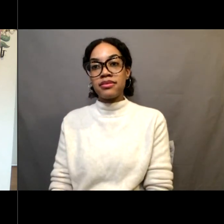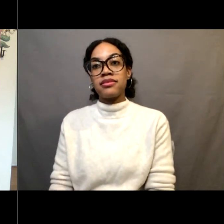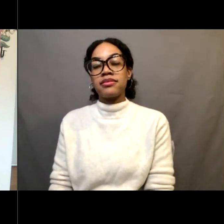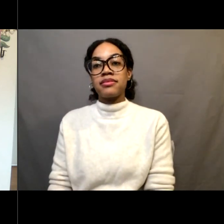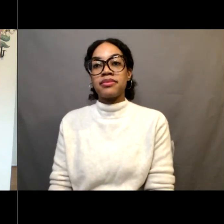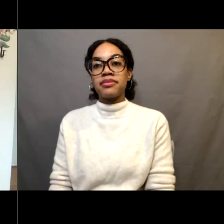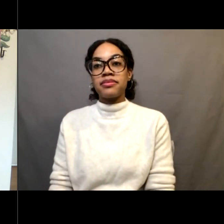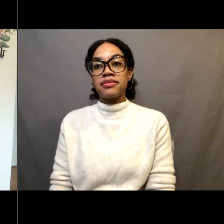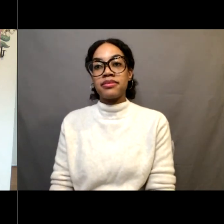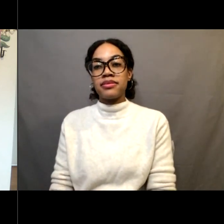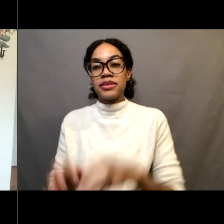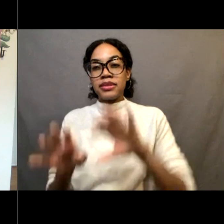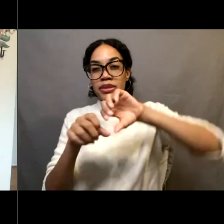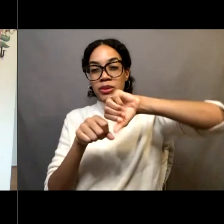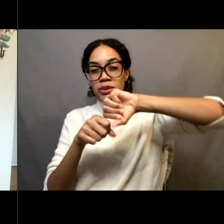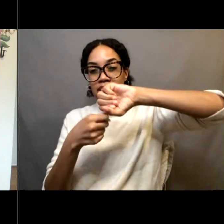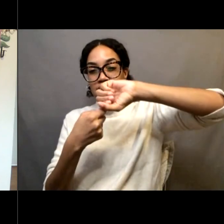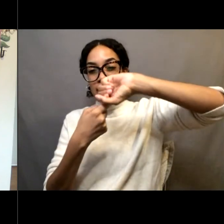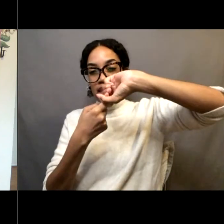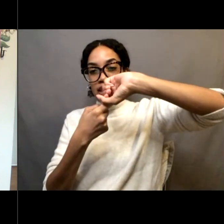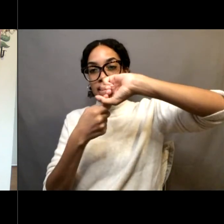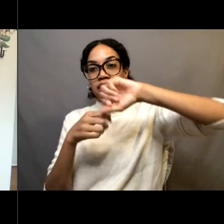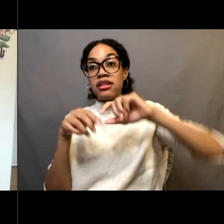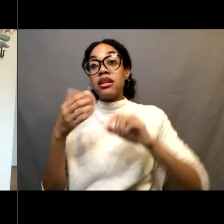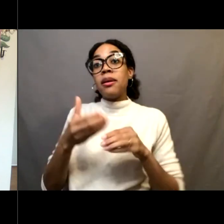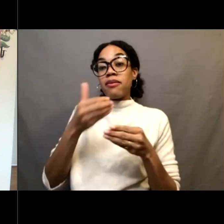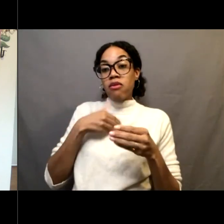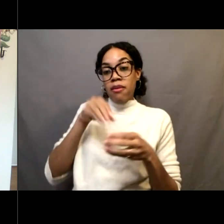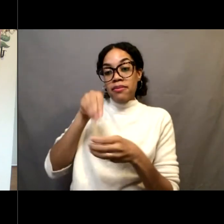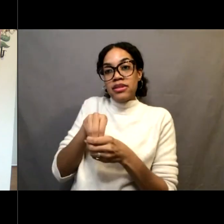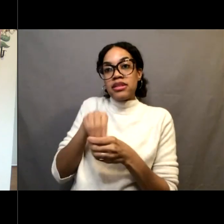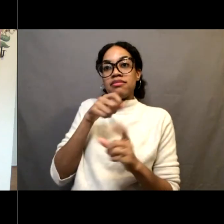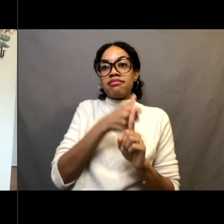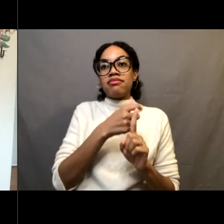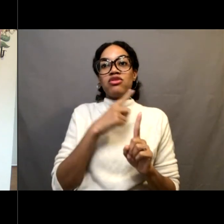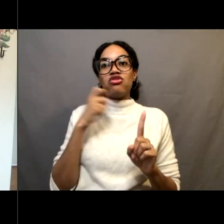which was completely dry when I put it inside. So we've demonstrated